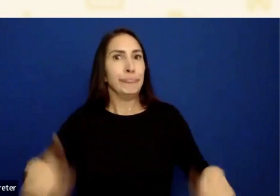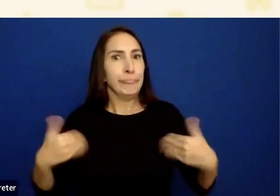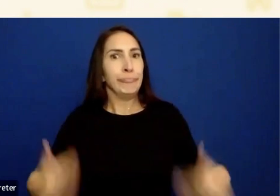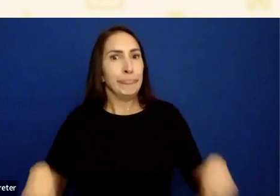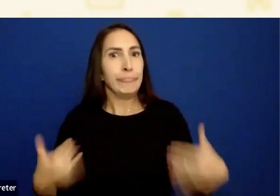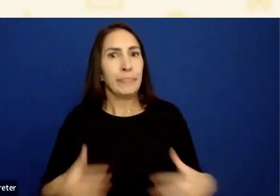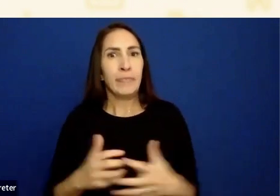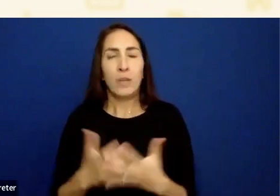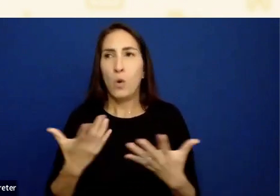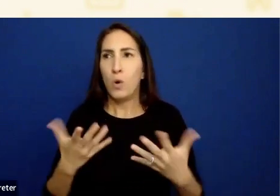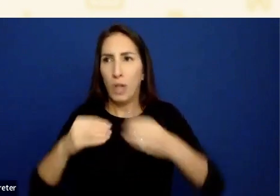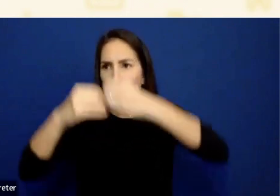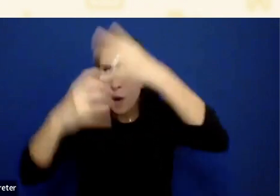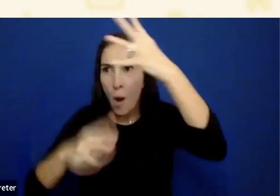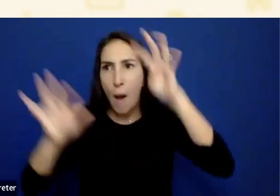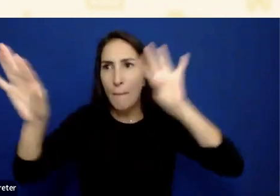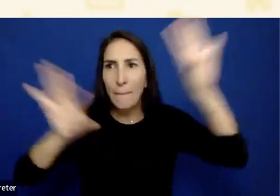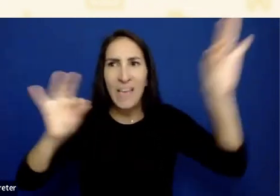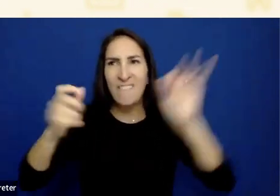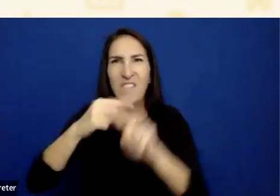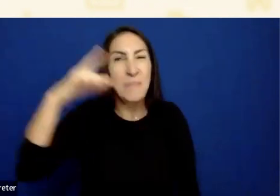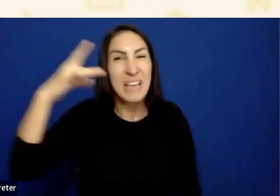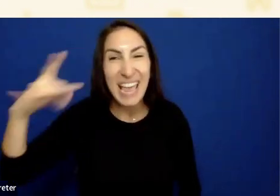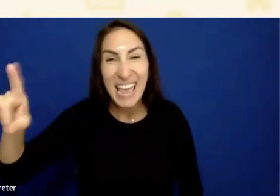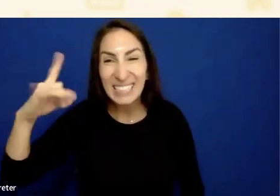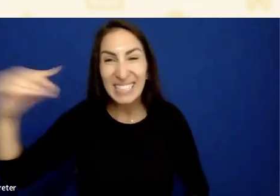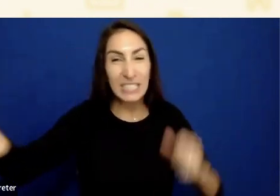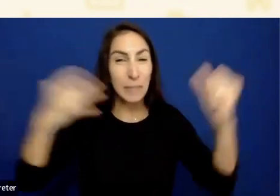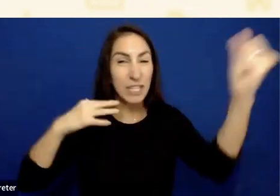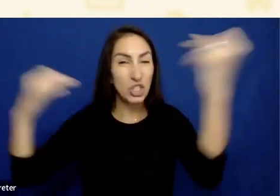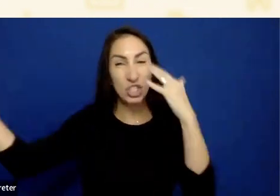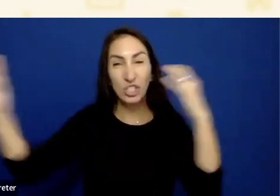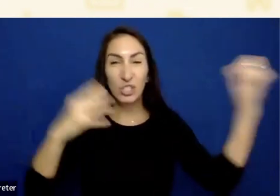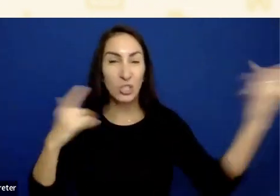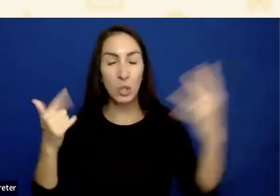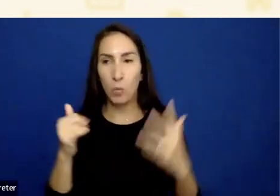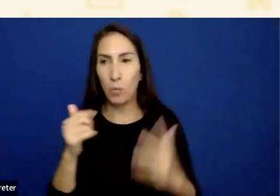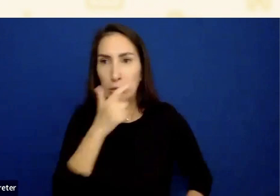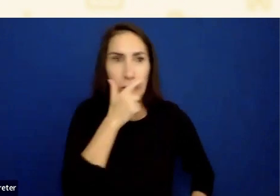to choose amongst 18 really great submissions.